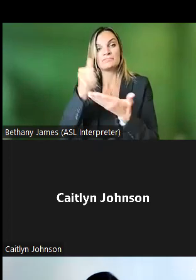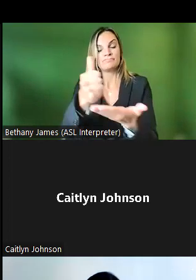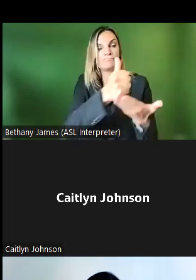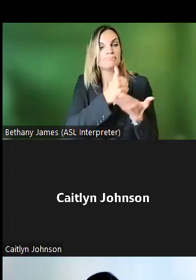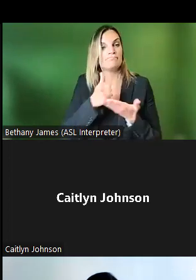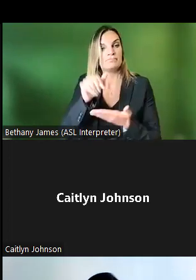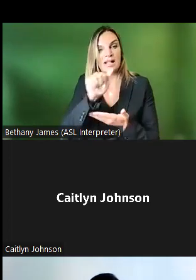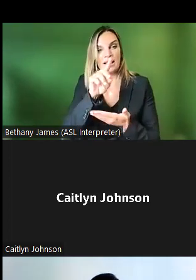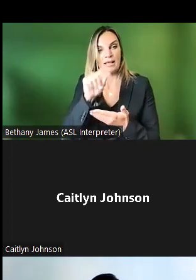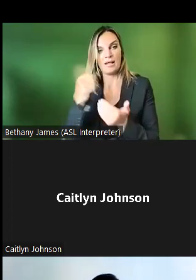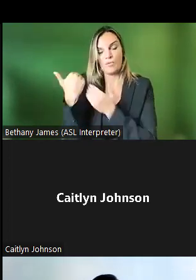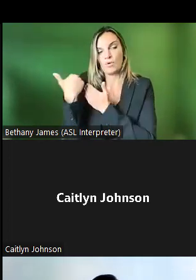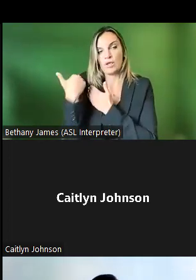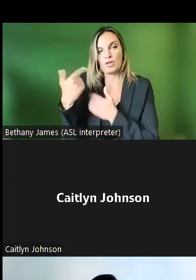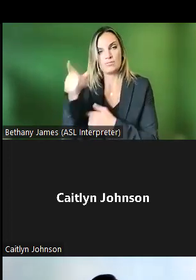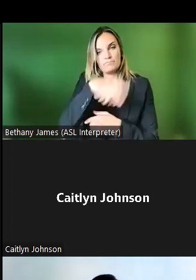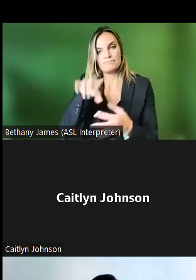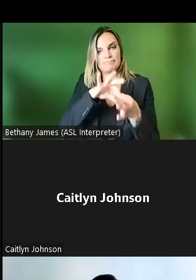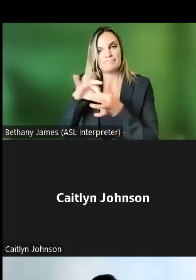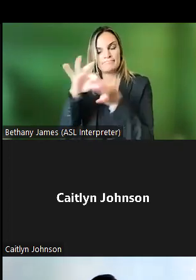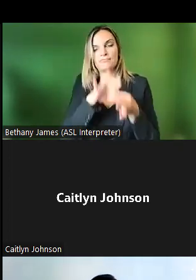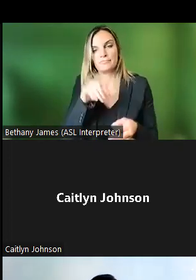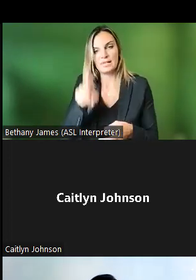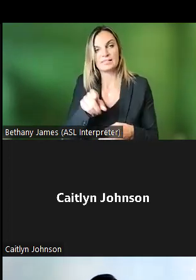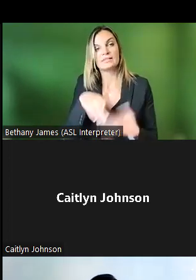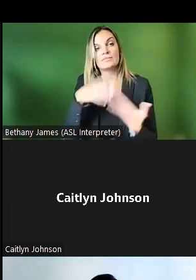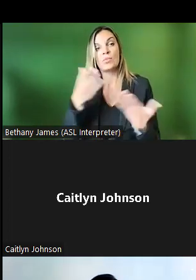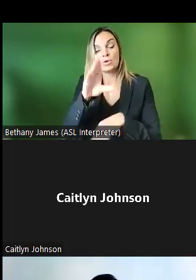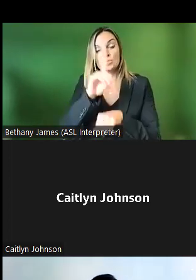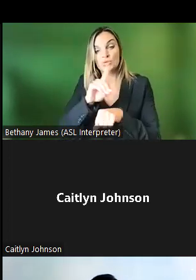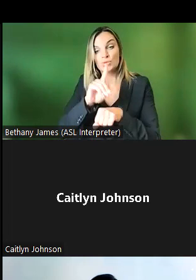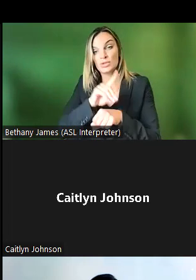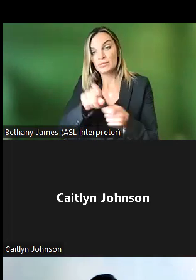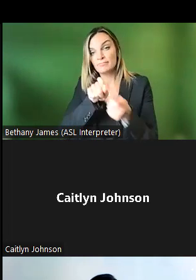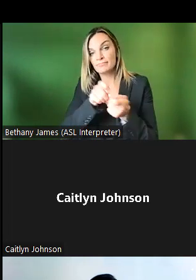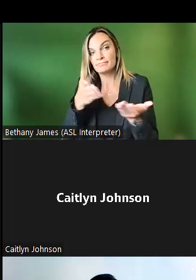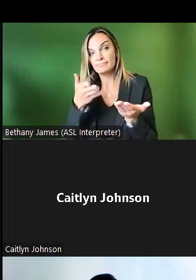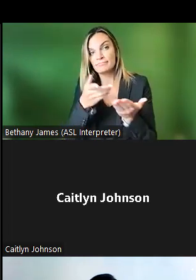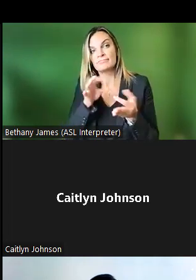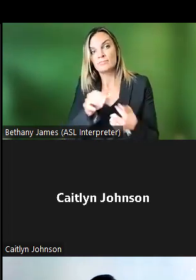their job. And it lays out what the duties of the state and departmental ADA Coordinators are.